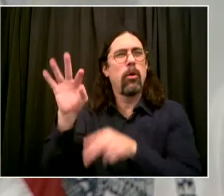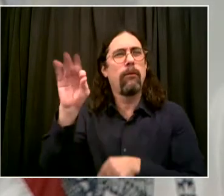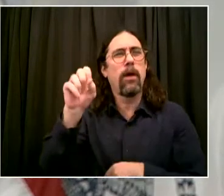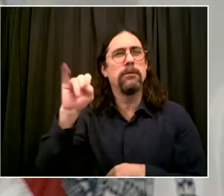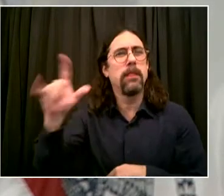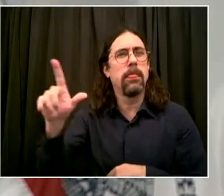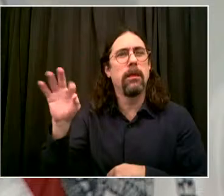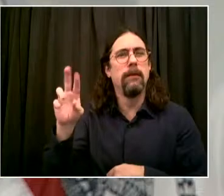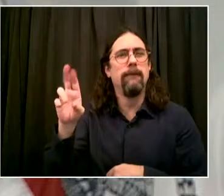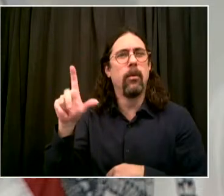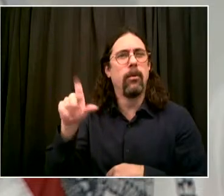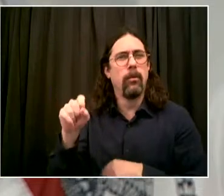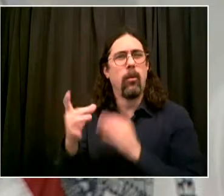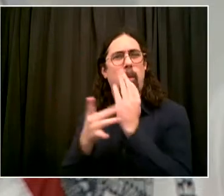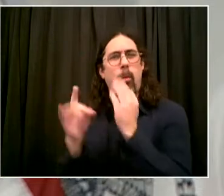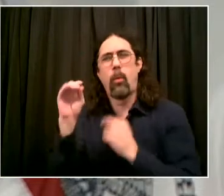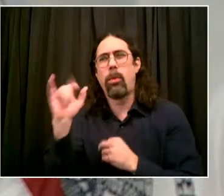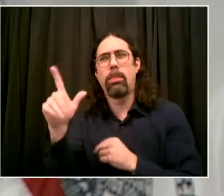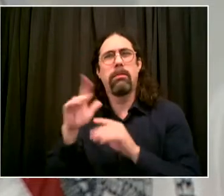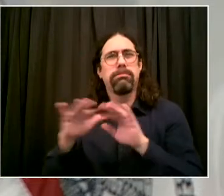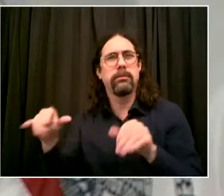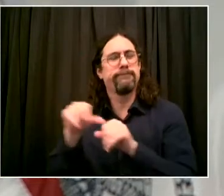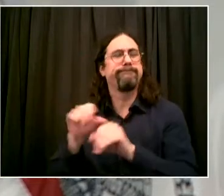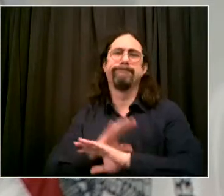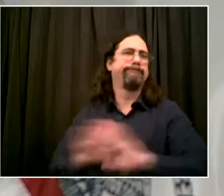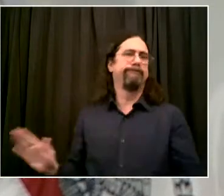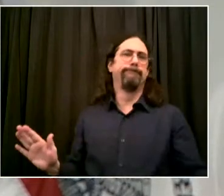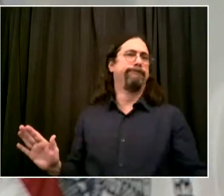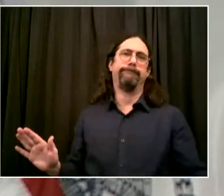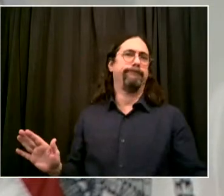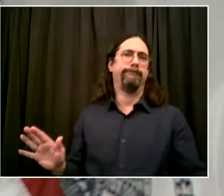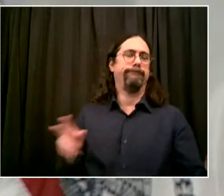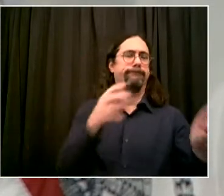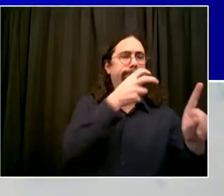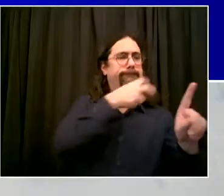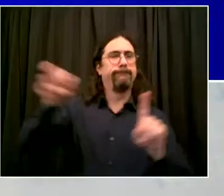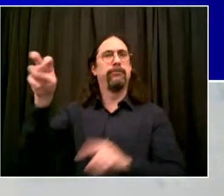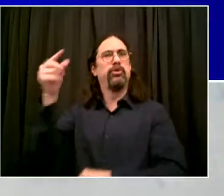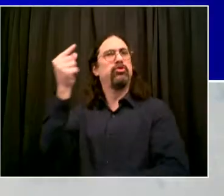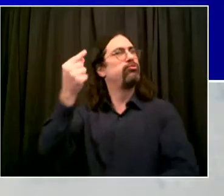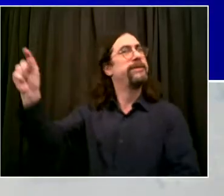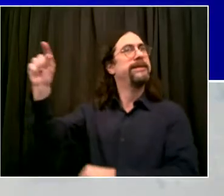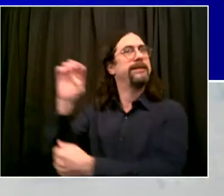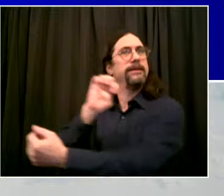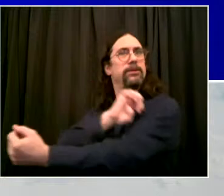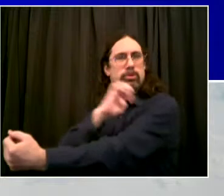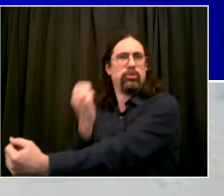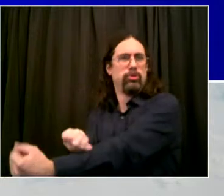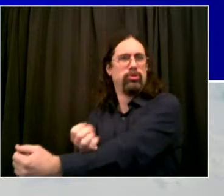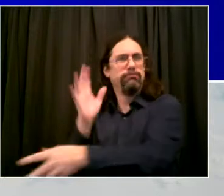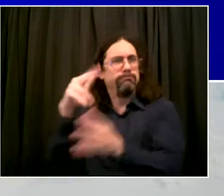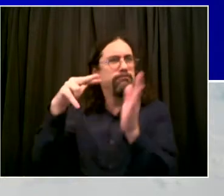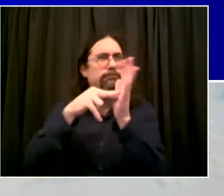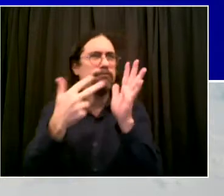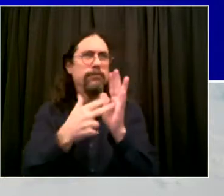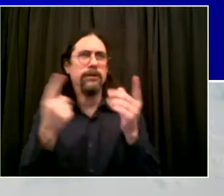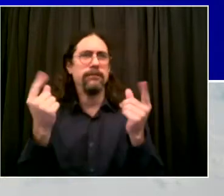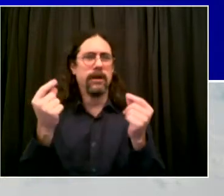LONG HAD A COMMITMENT. THE COMMITMENT IS NOW TURNING INTO ACTION. . JUST YESTERDAY